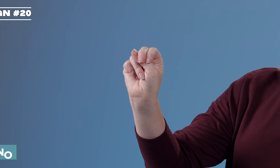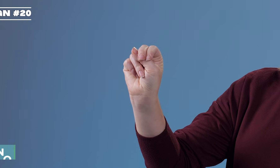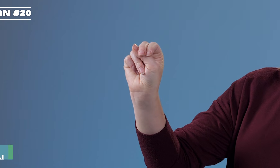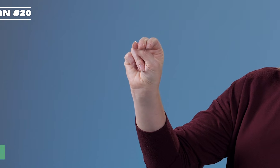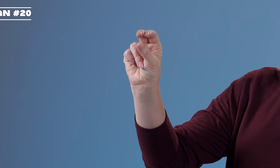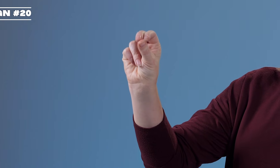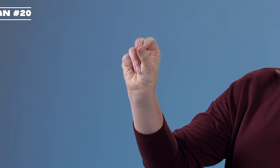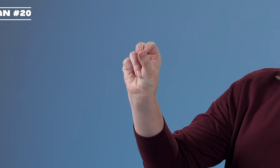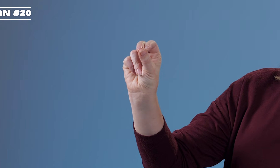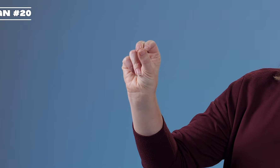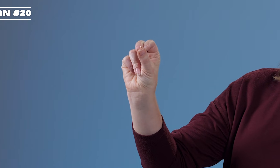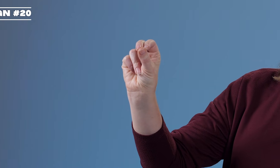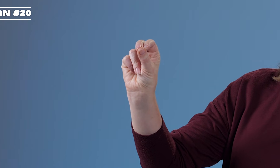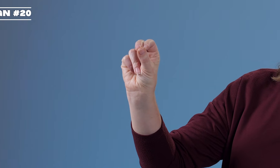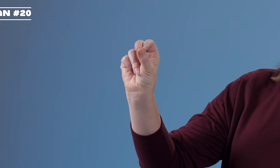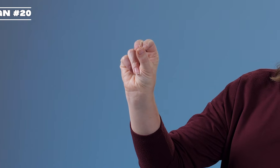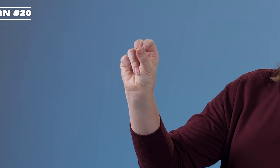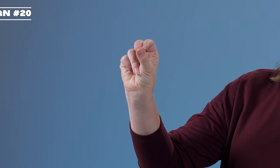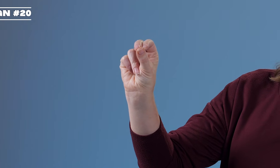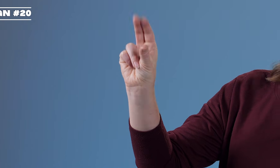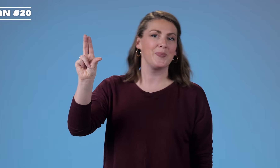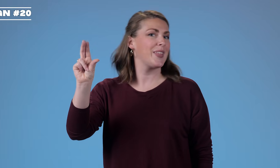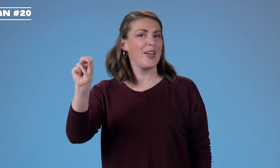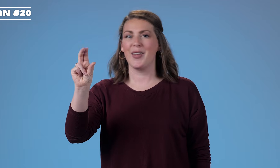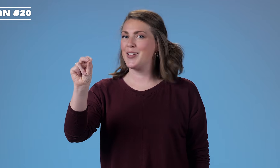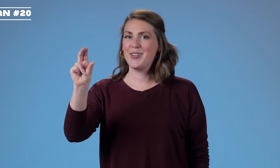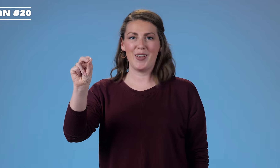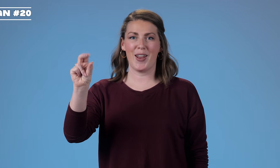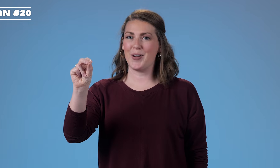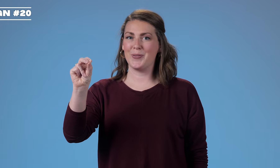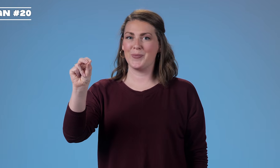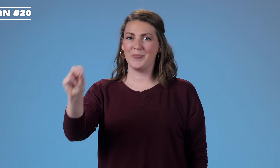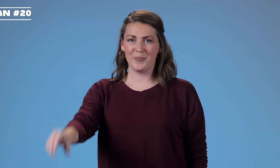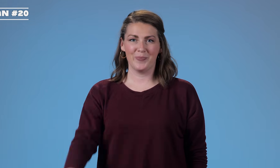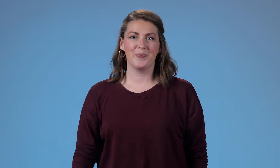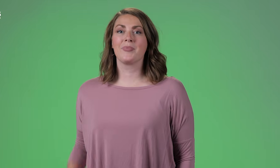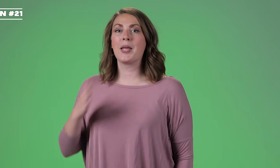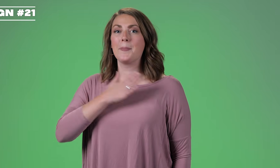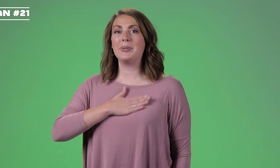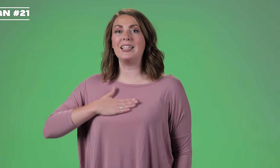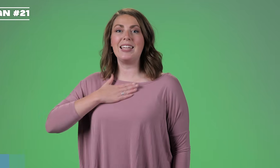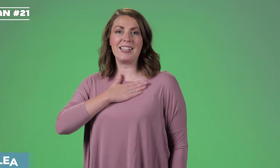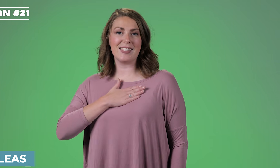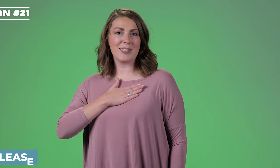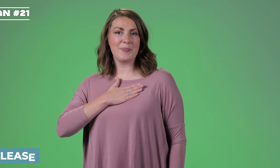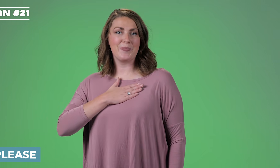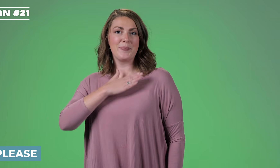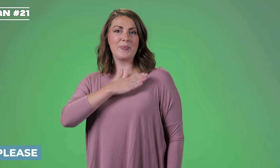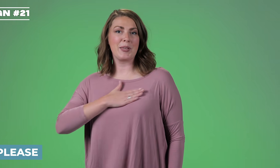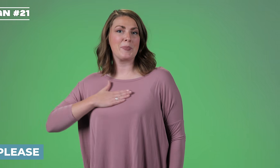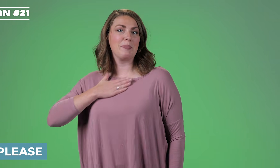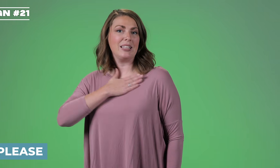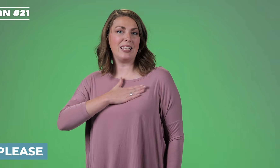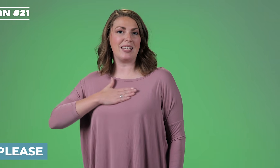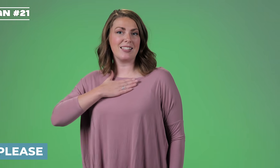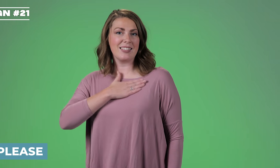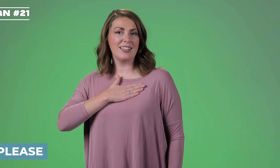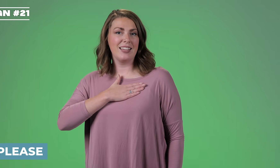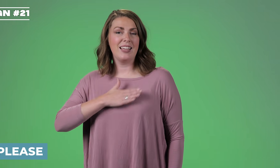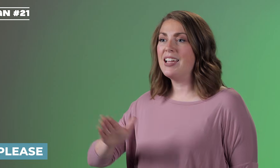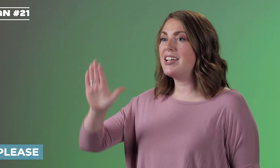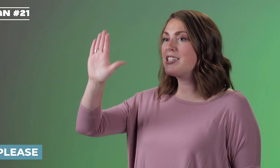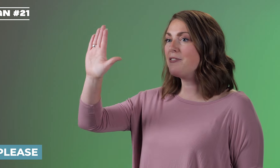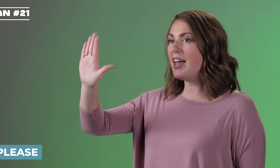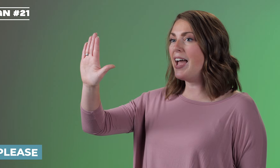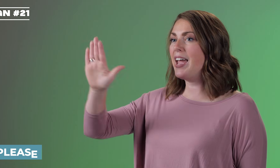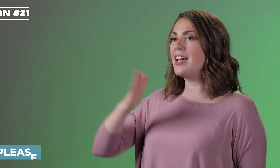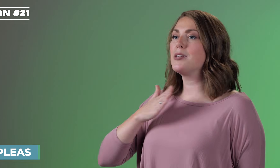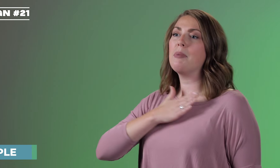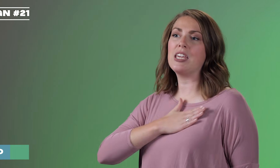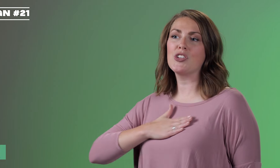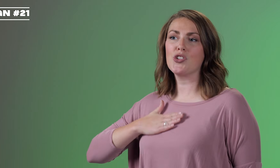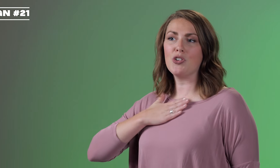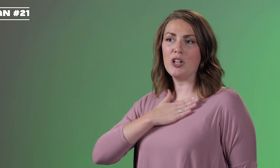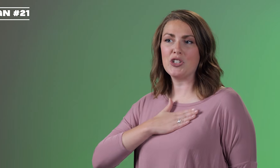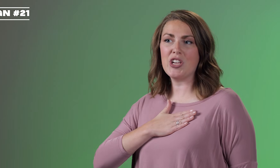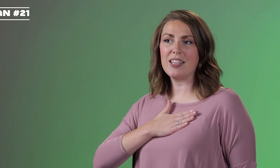N and O put together, no. Please, please, it's a flat hand making a circle on your chest,